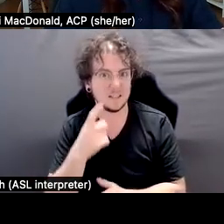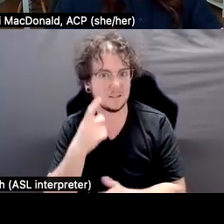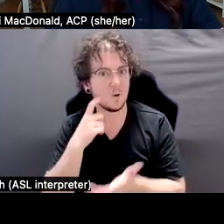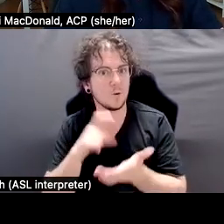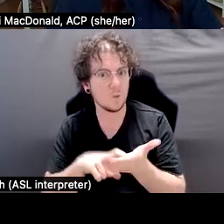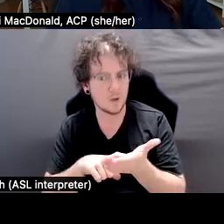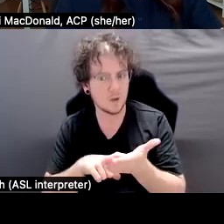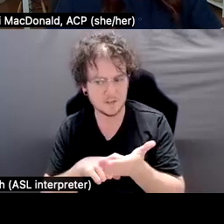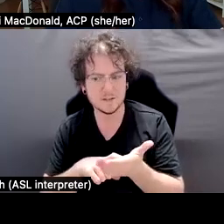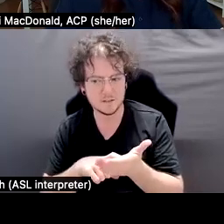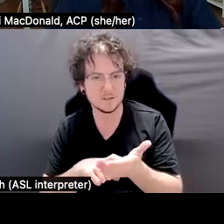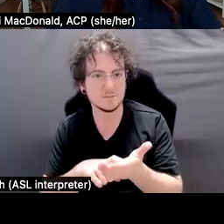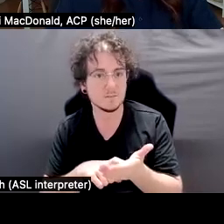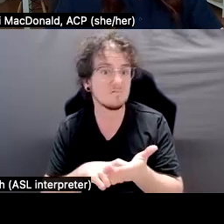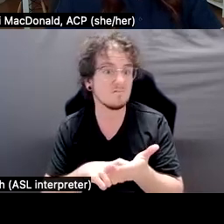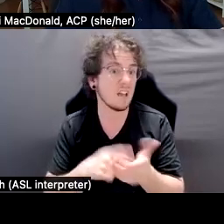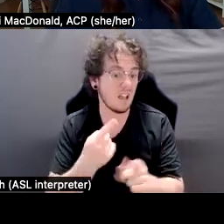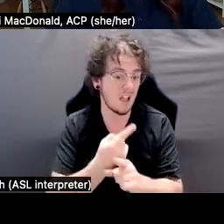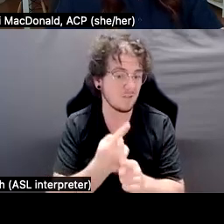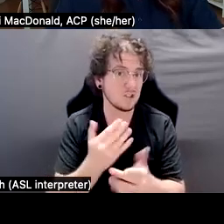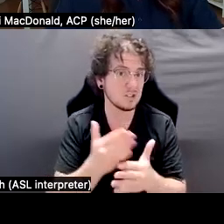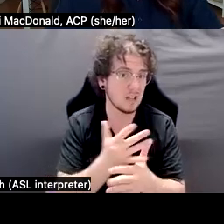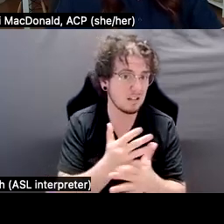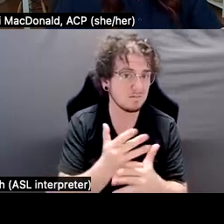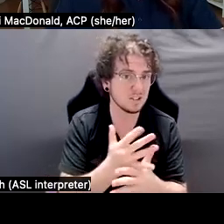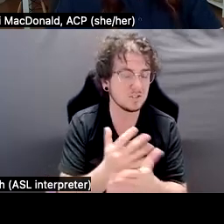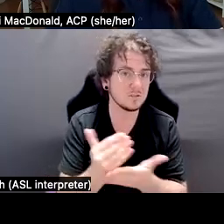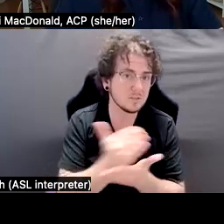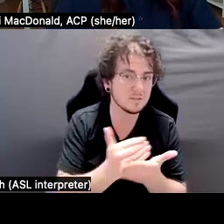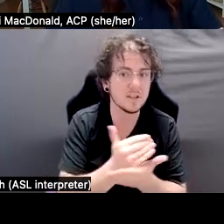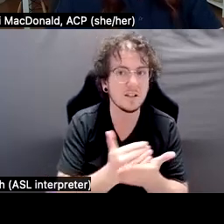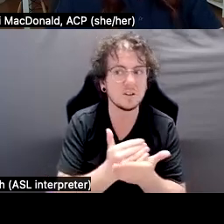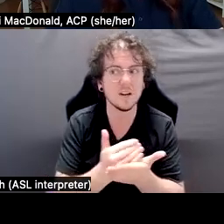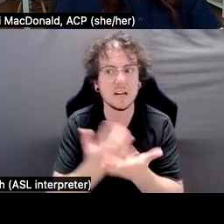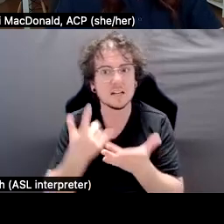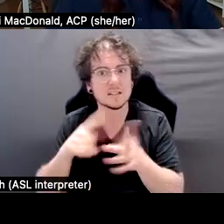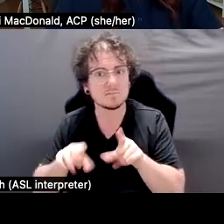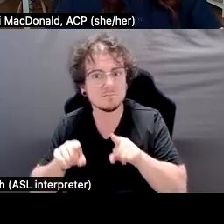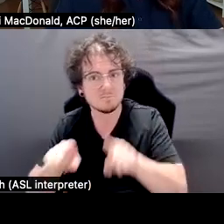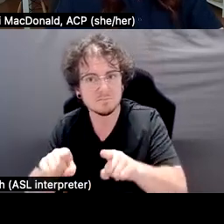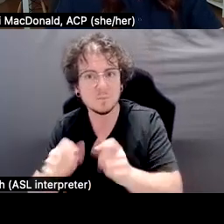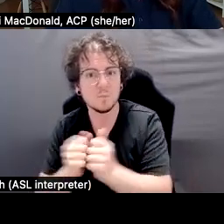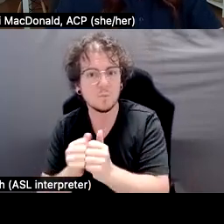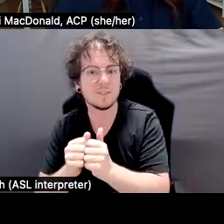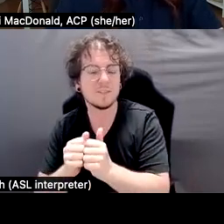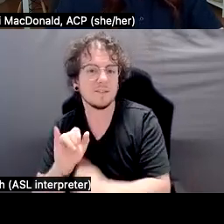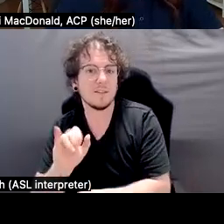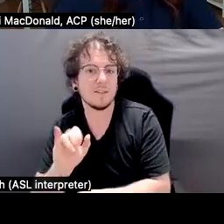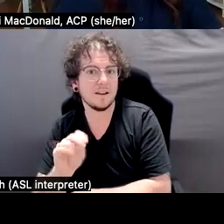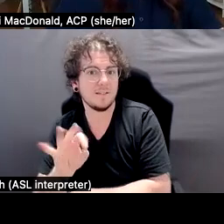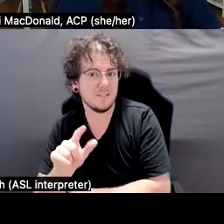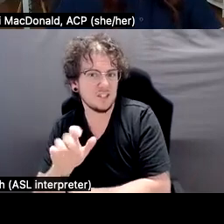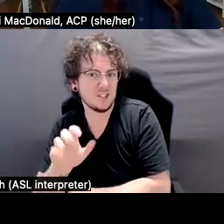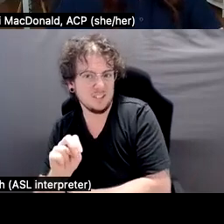since 2018, rising on average around 30% compared to inflation's 23%. That definitely doesn't mean